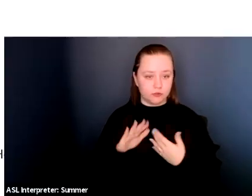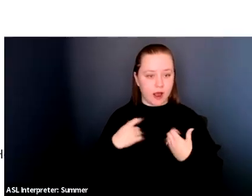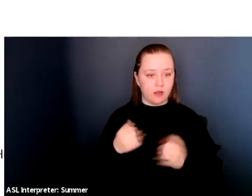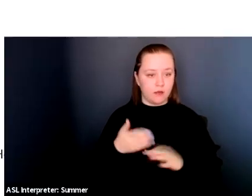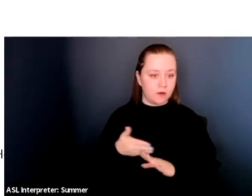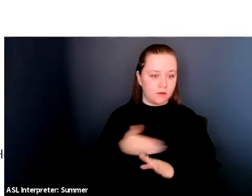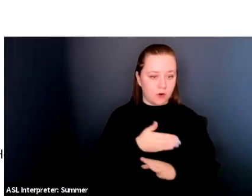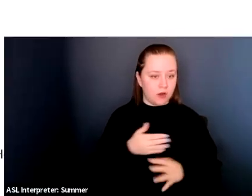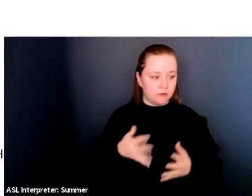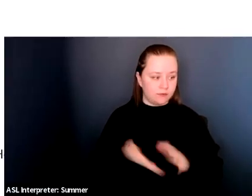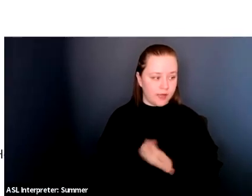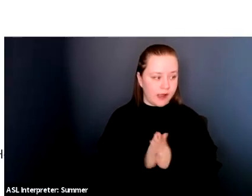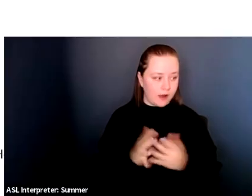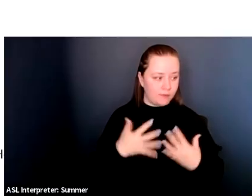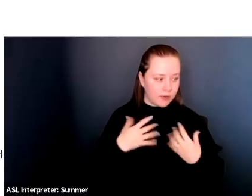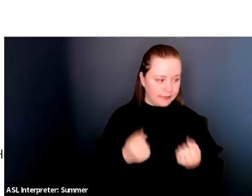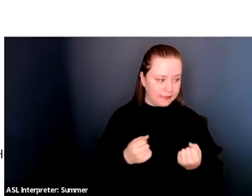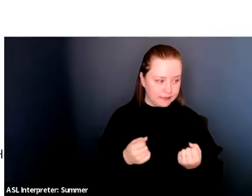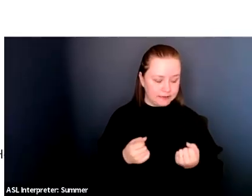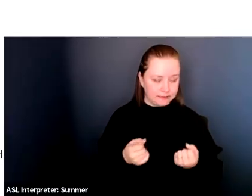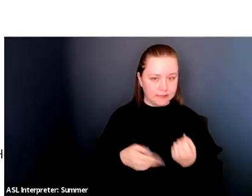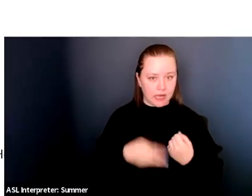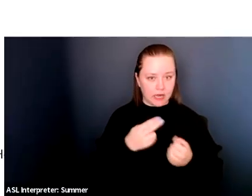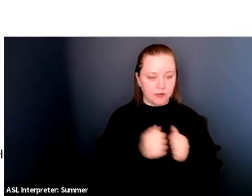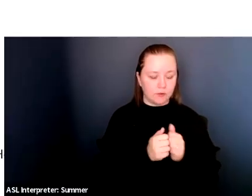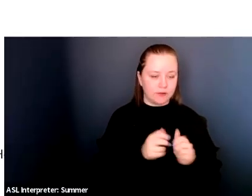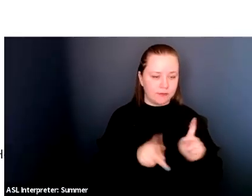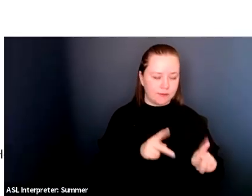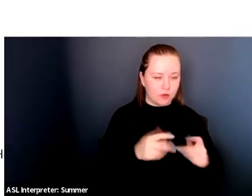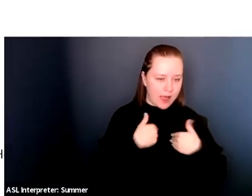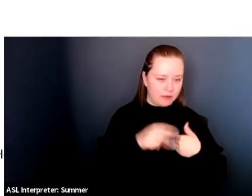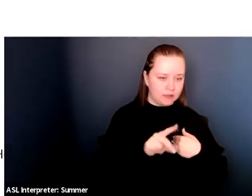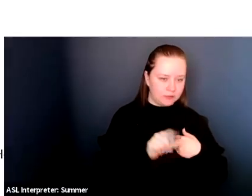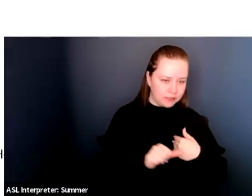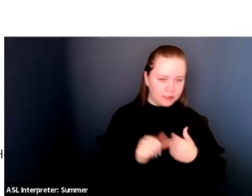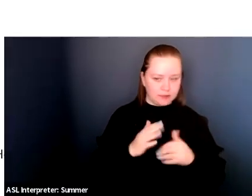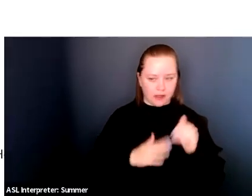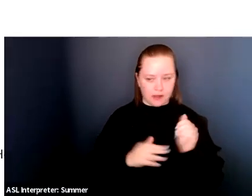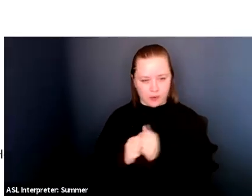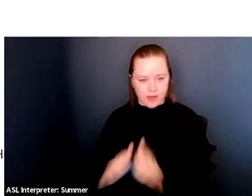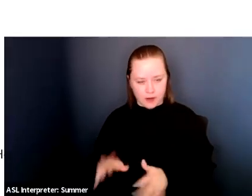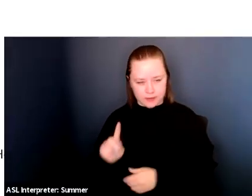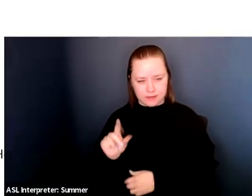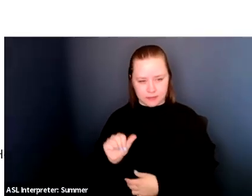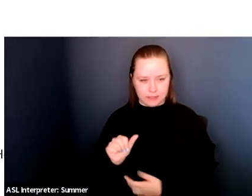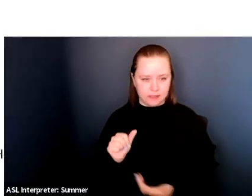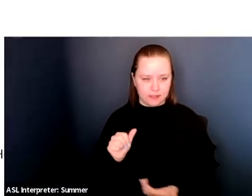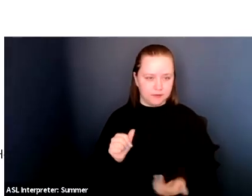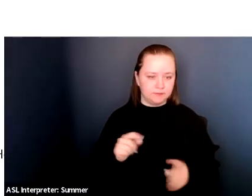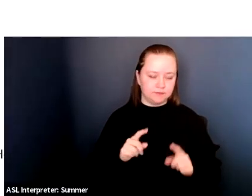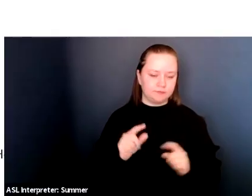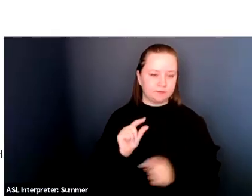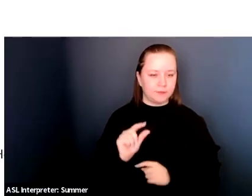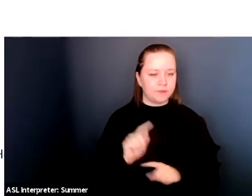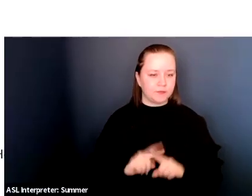disabilities than with people without disabilities. So these are slightly different groups of people that we want to take really good care of.